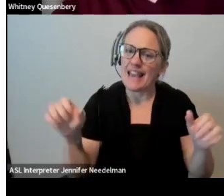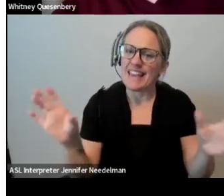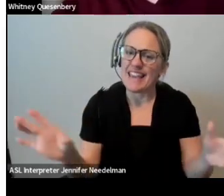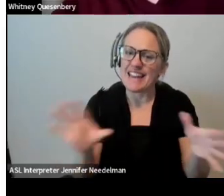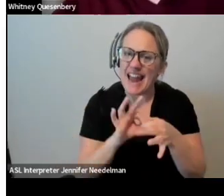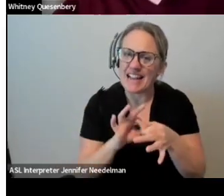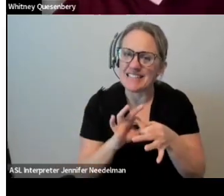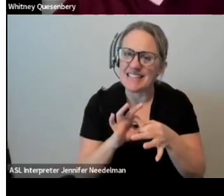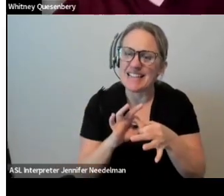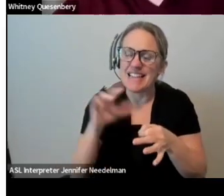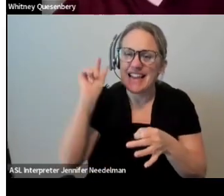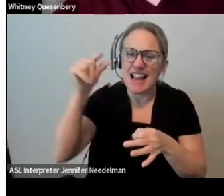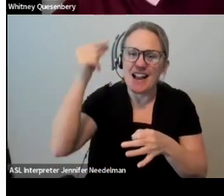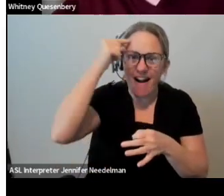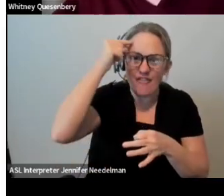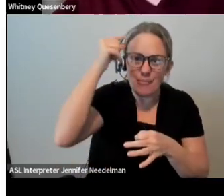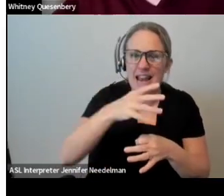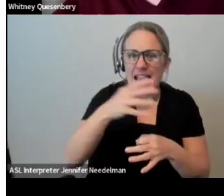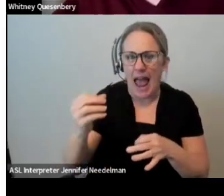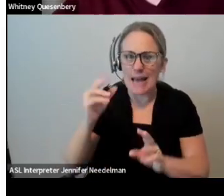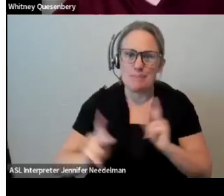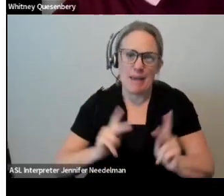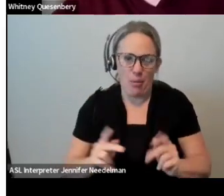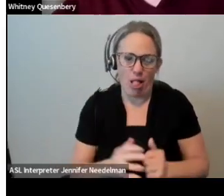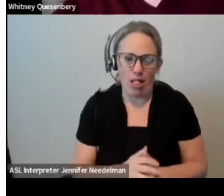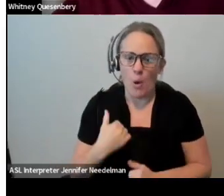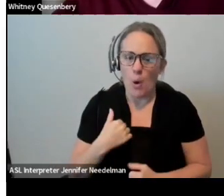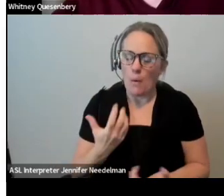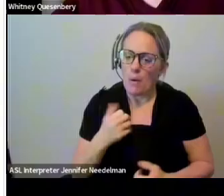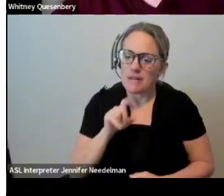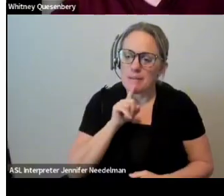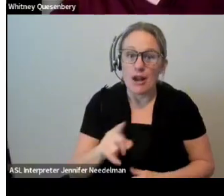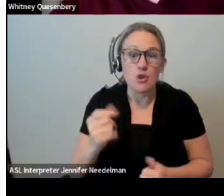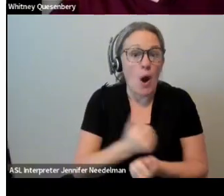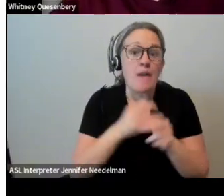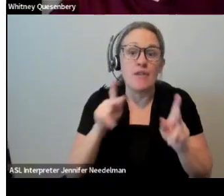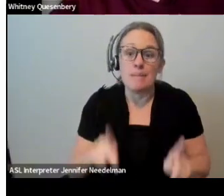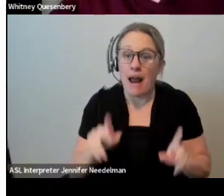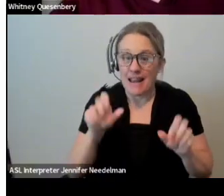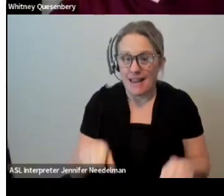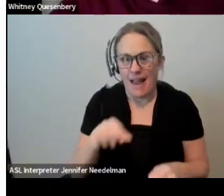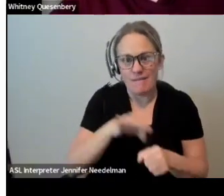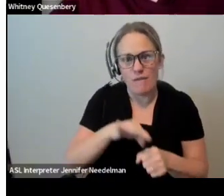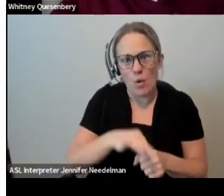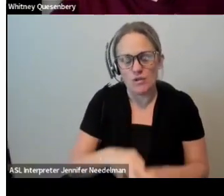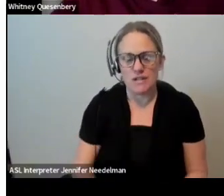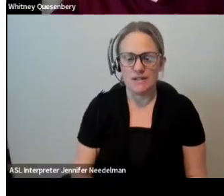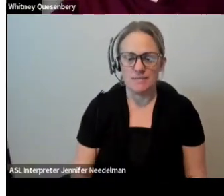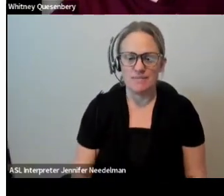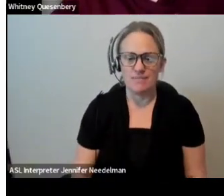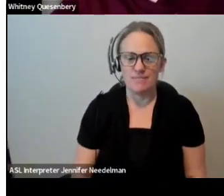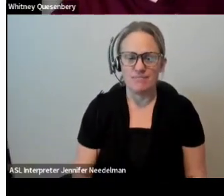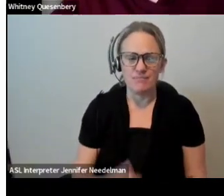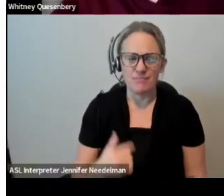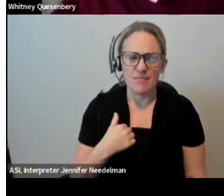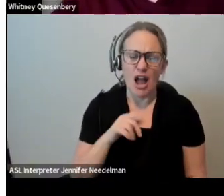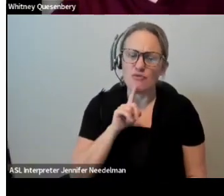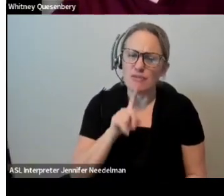as I could possibly make it to say we want to make sure that everybody can vote. I am also really a fan of personas as a way